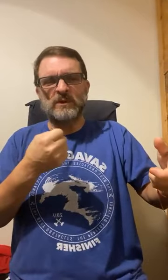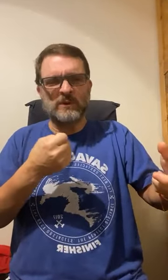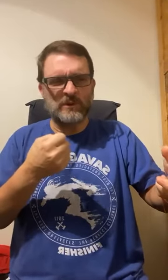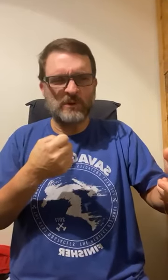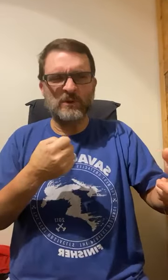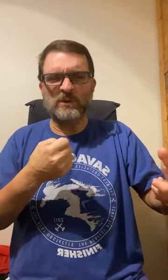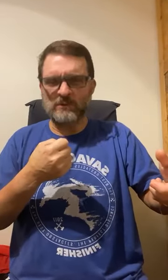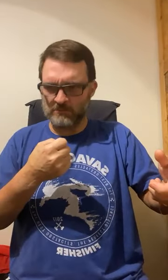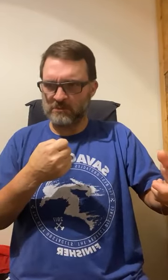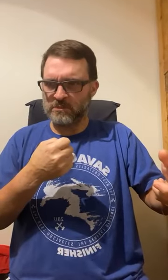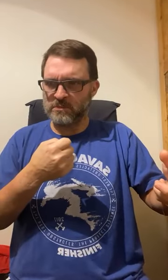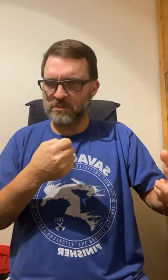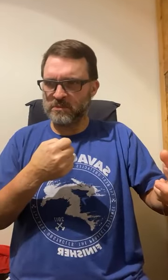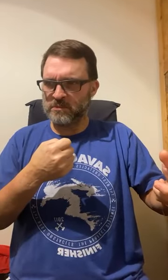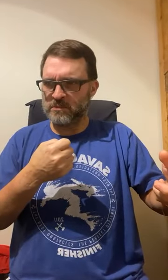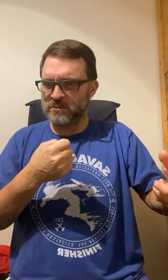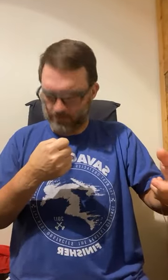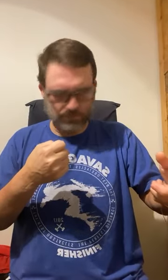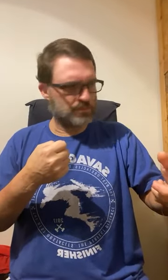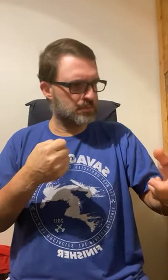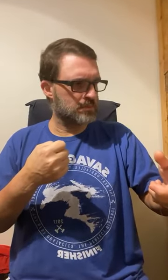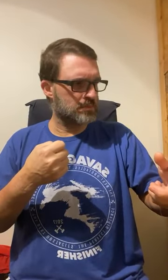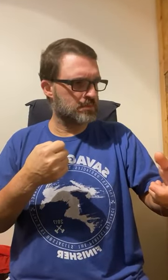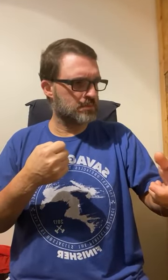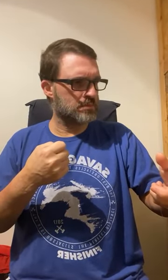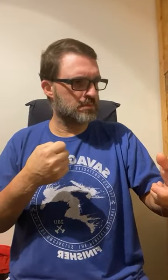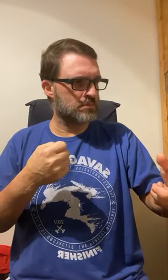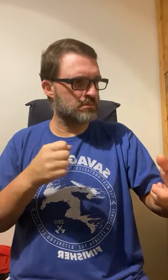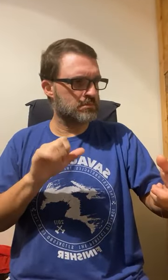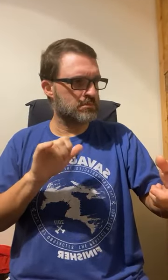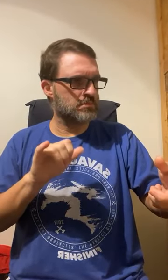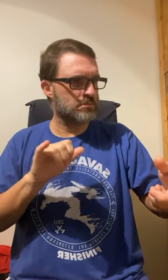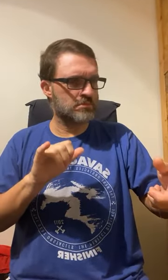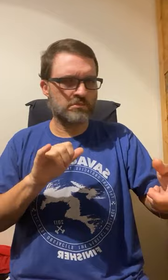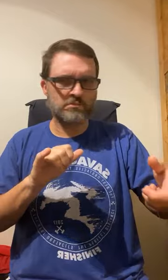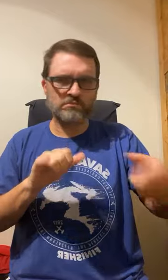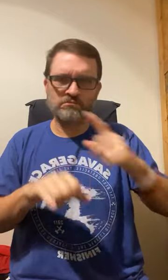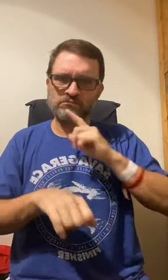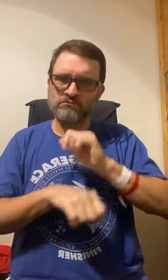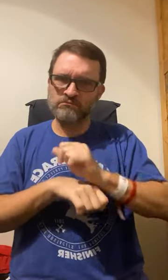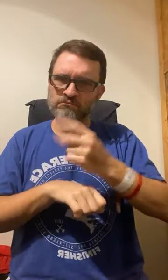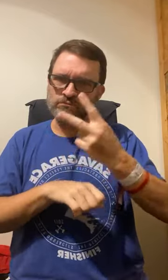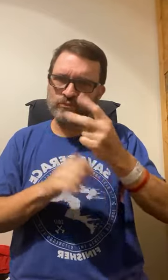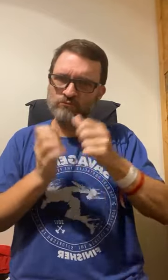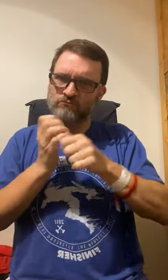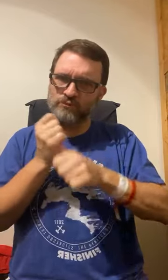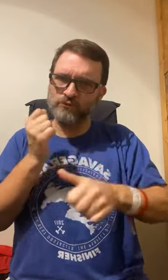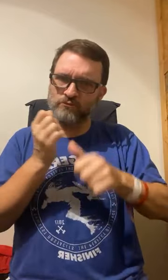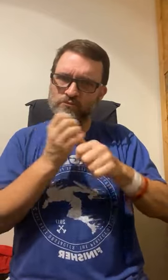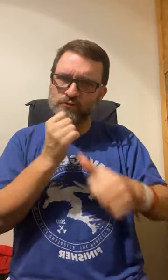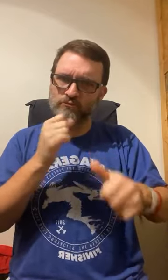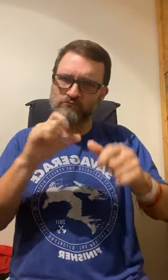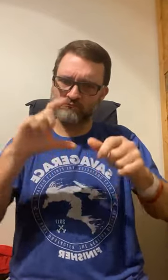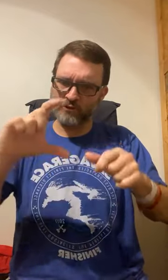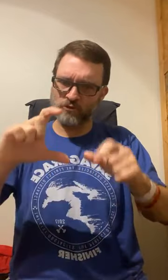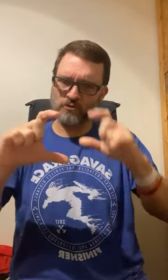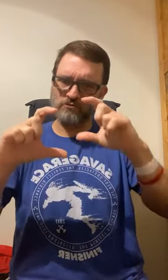I held on to the rail next to me and started to feel something coming out of me. Sure enough it was bowel movement coming out of me finally!